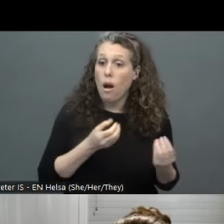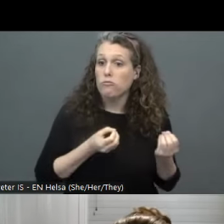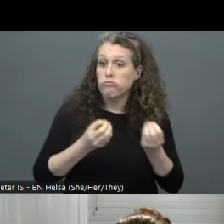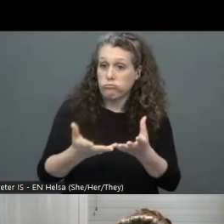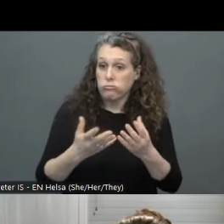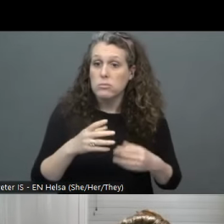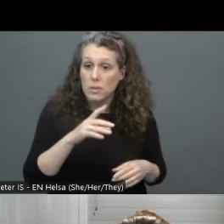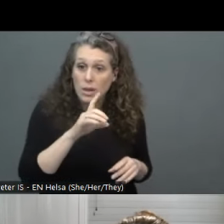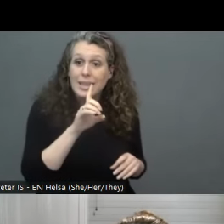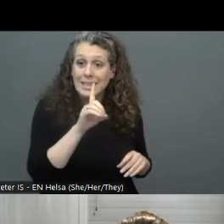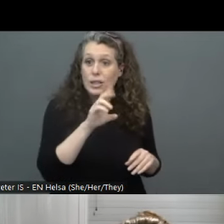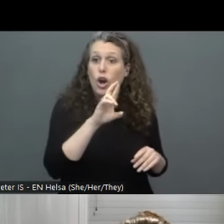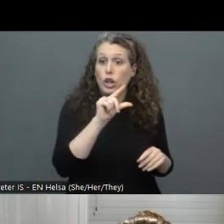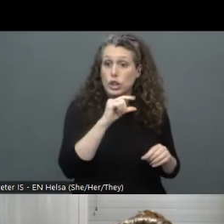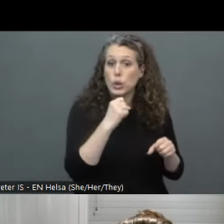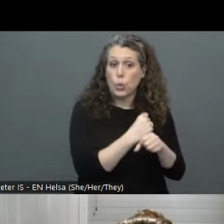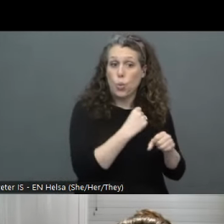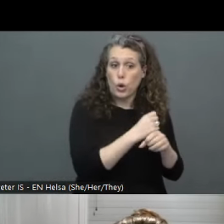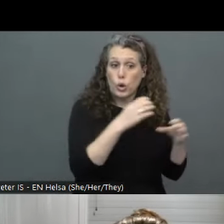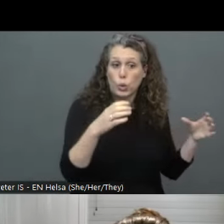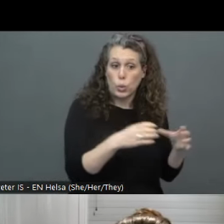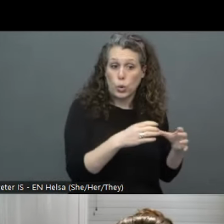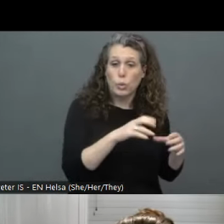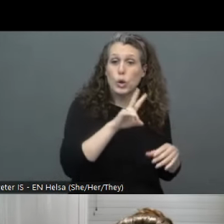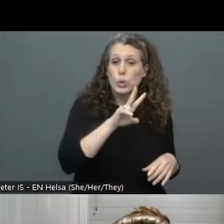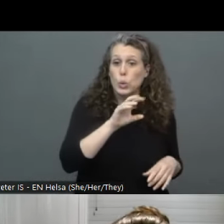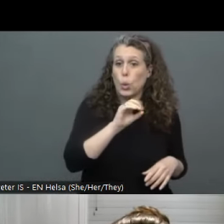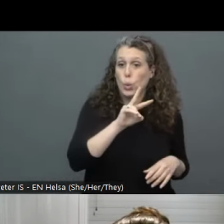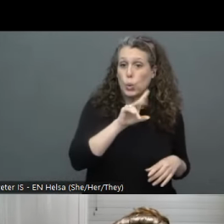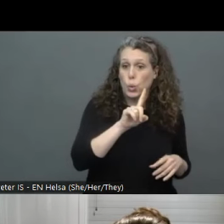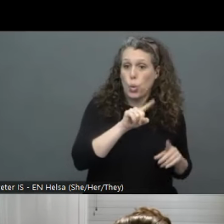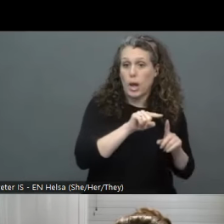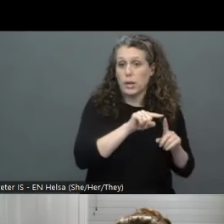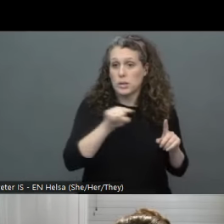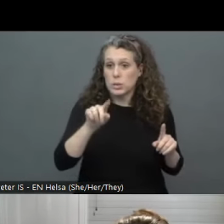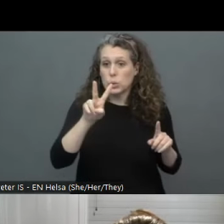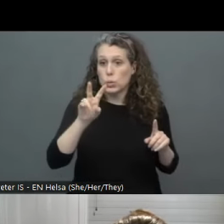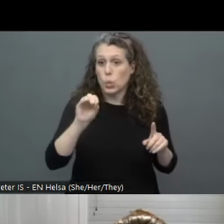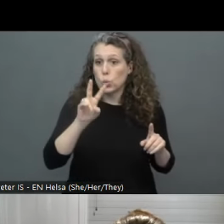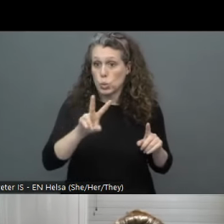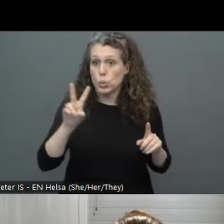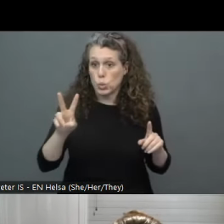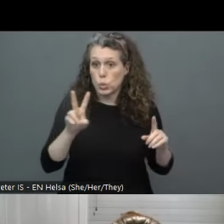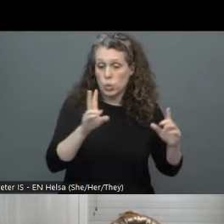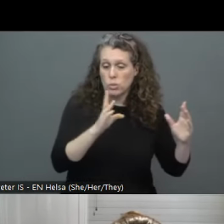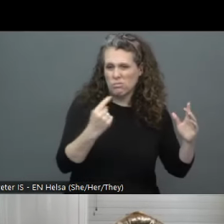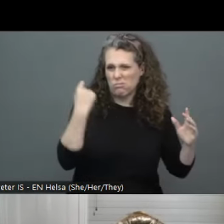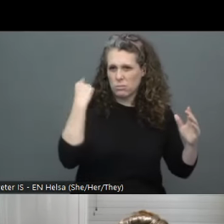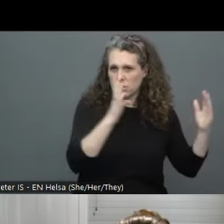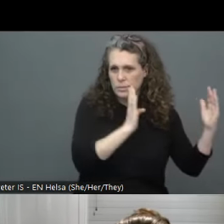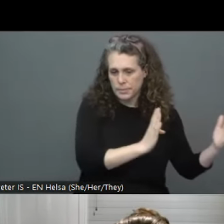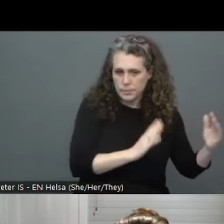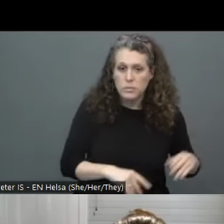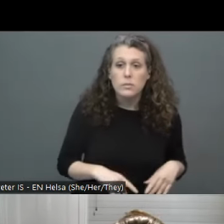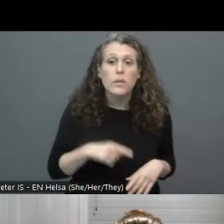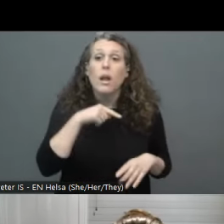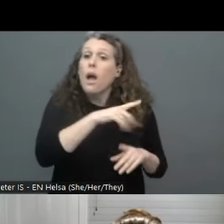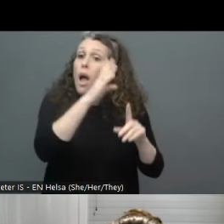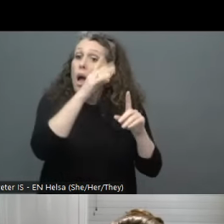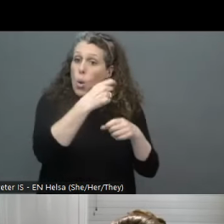undertook in 2021 2022. The purpose of the Working Group was to develop a proposal for